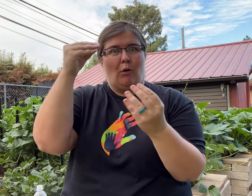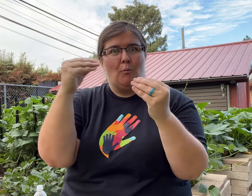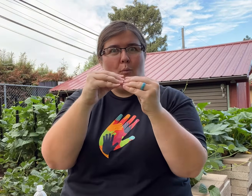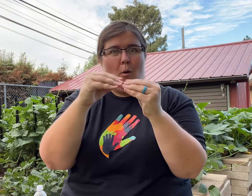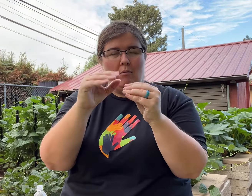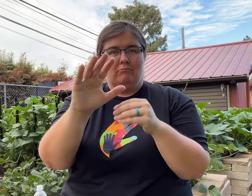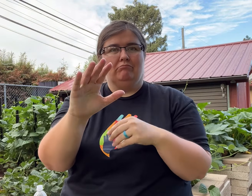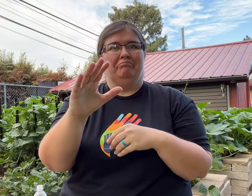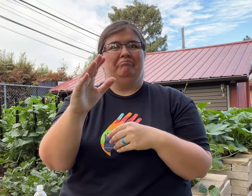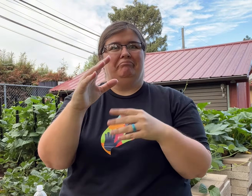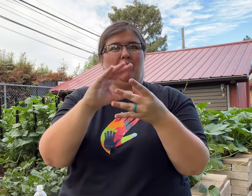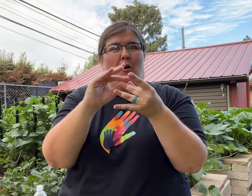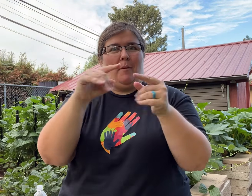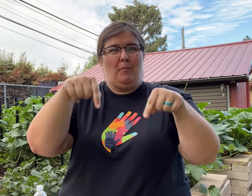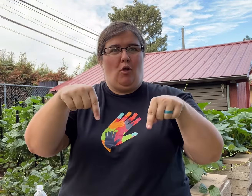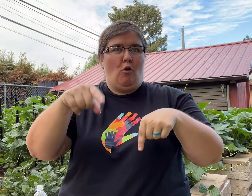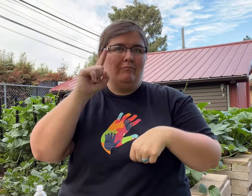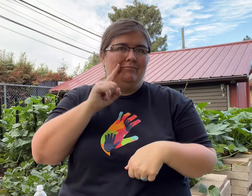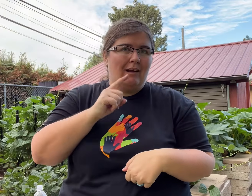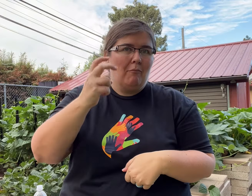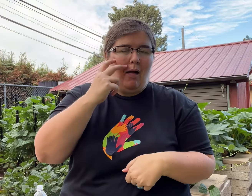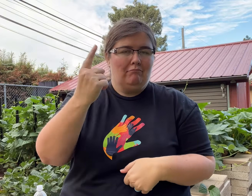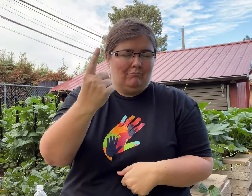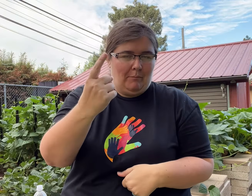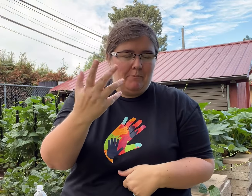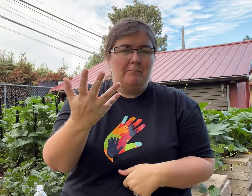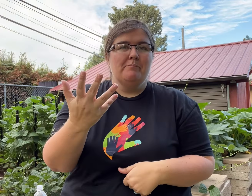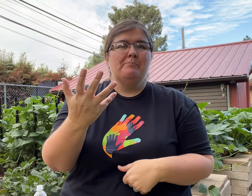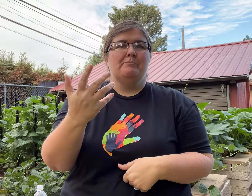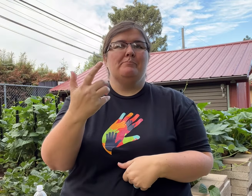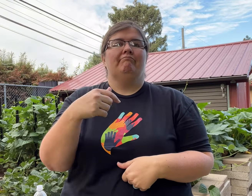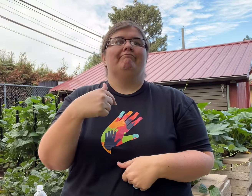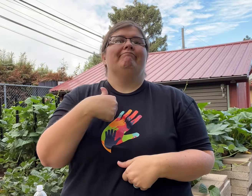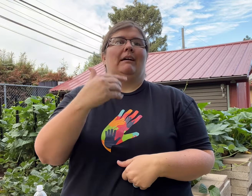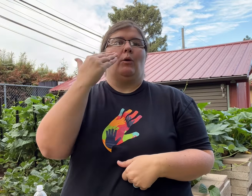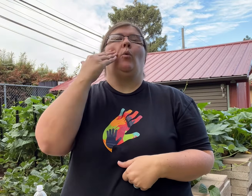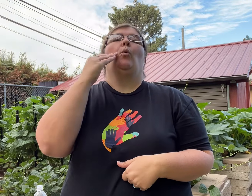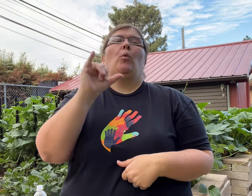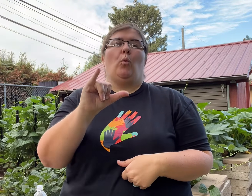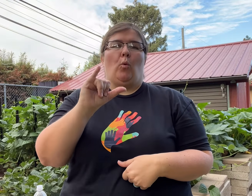if you want to learn more, comment below something like "DeafBlind" or something like that and I'll